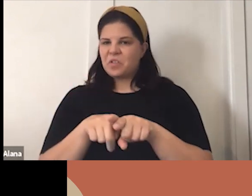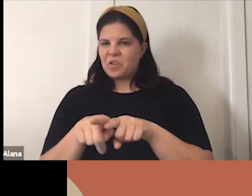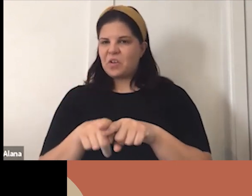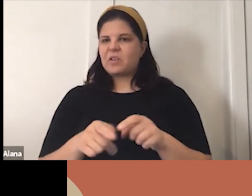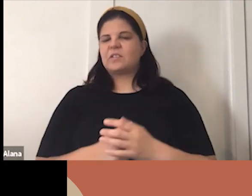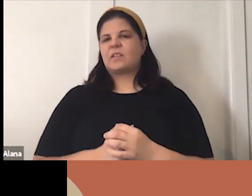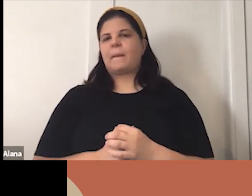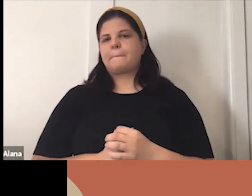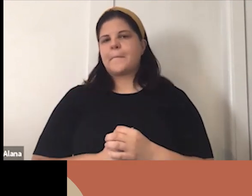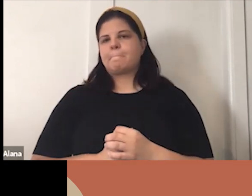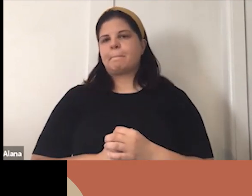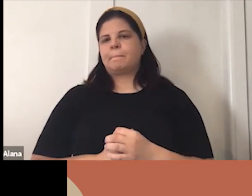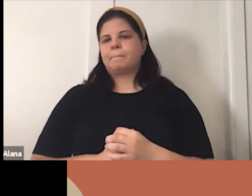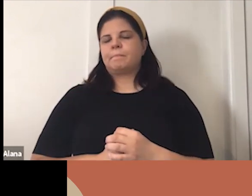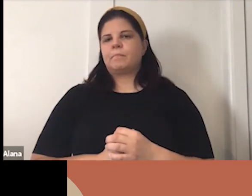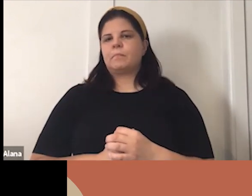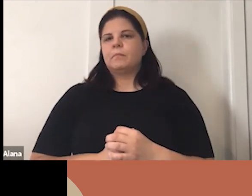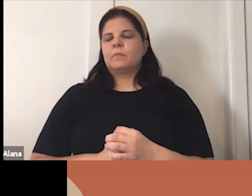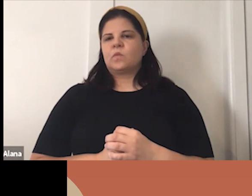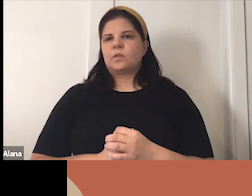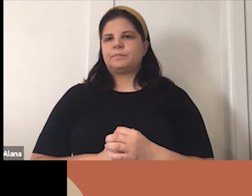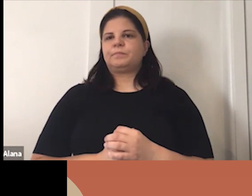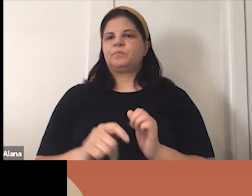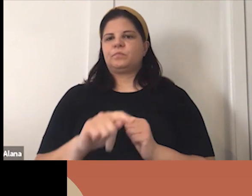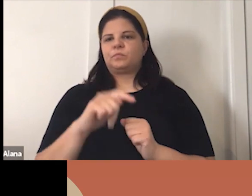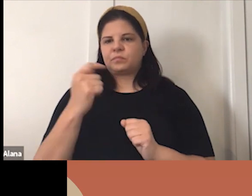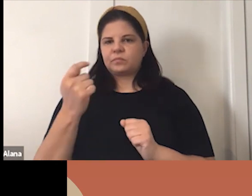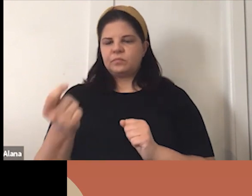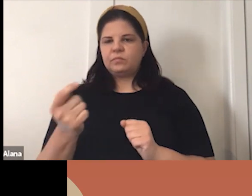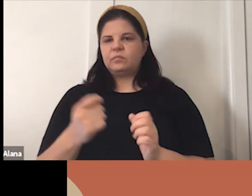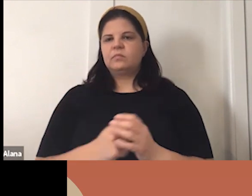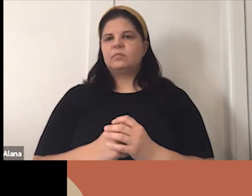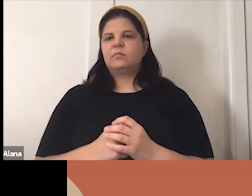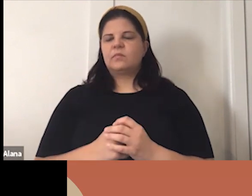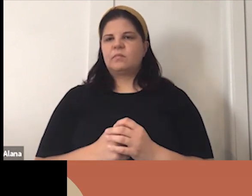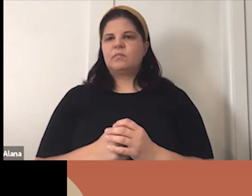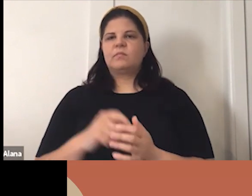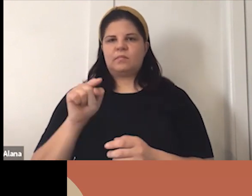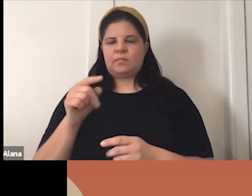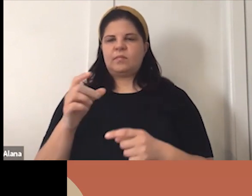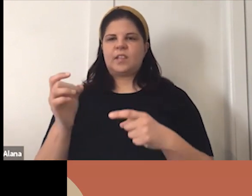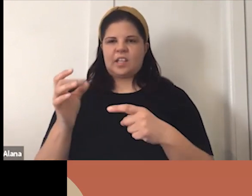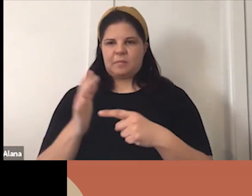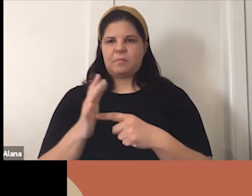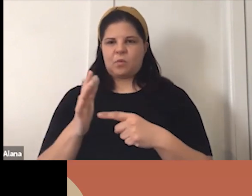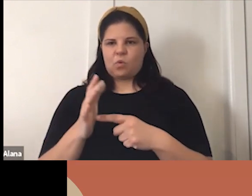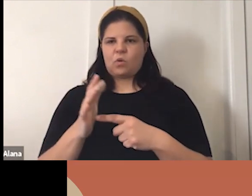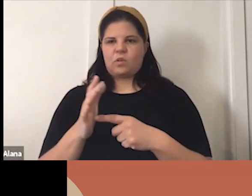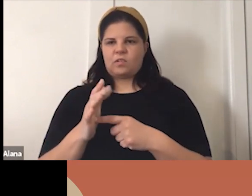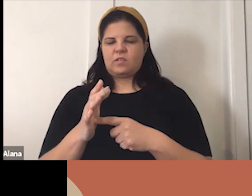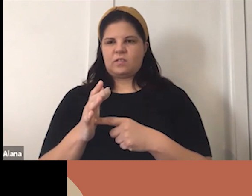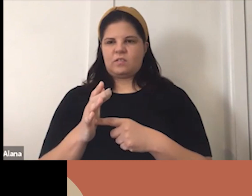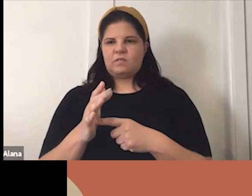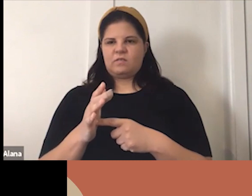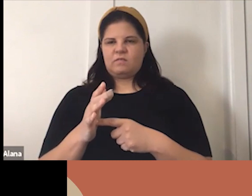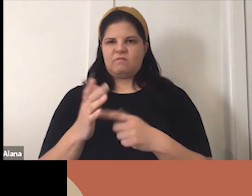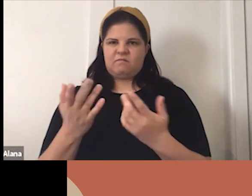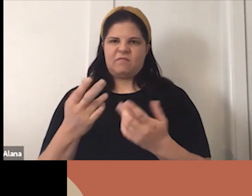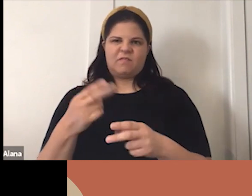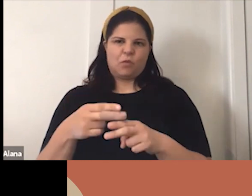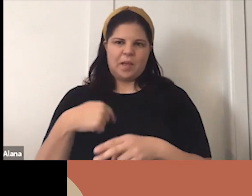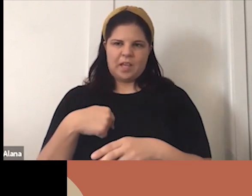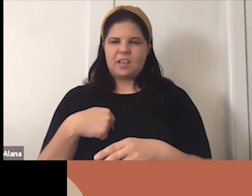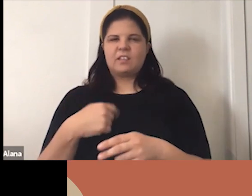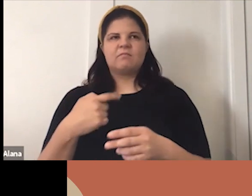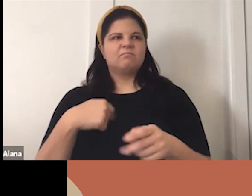It was then the actual - and this was a really important thing for me, for my learning - was